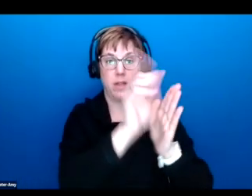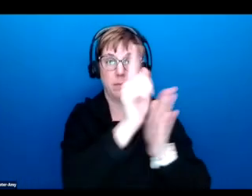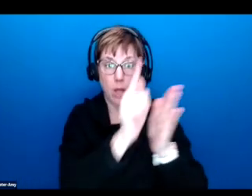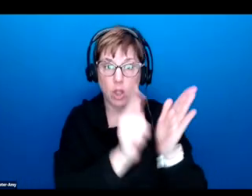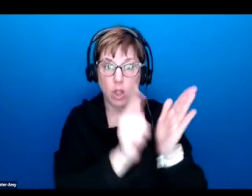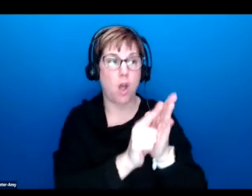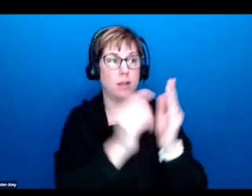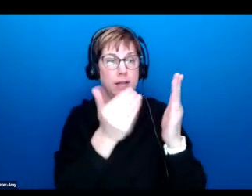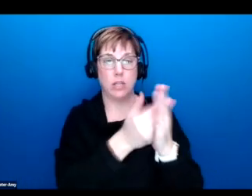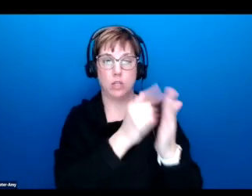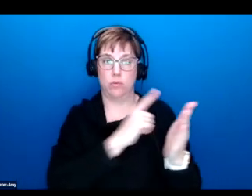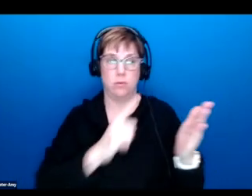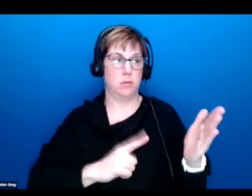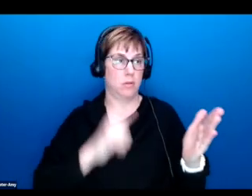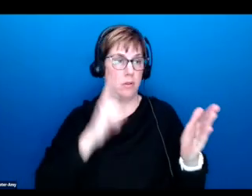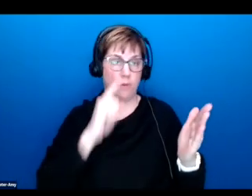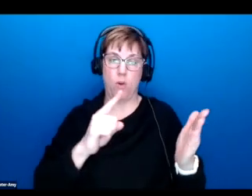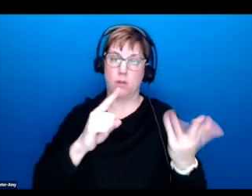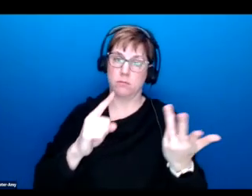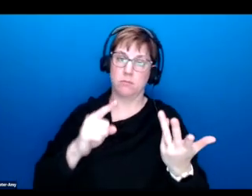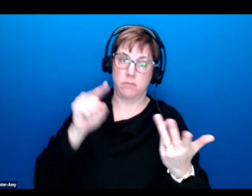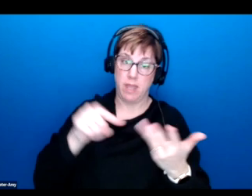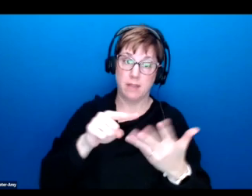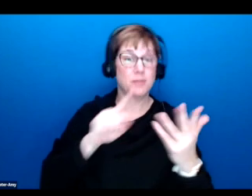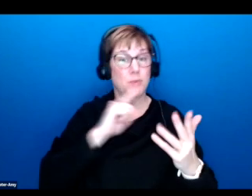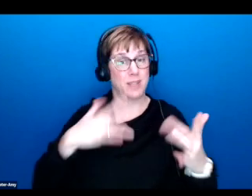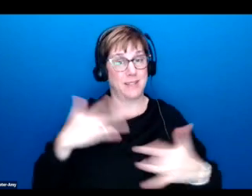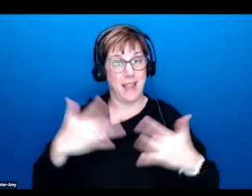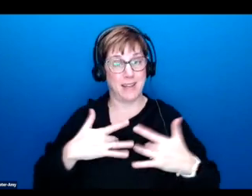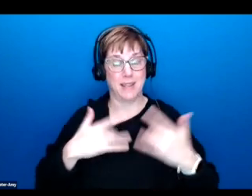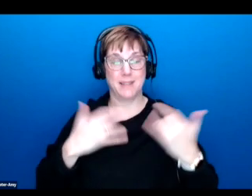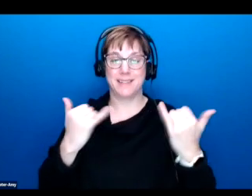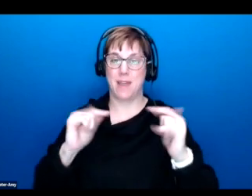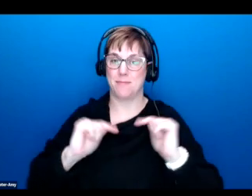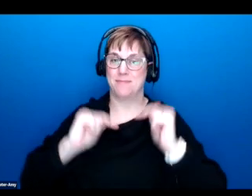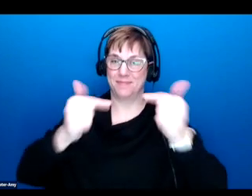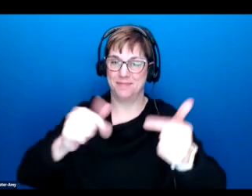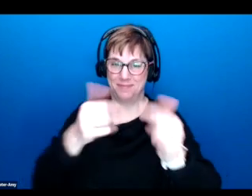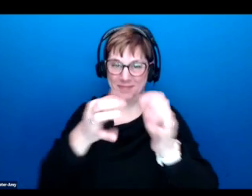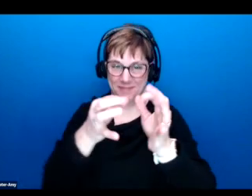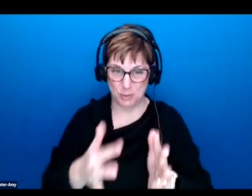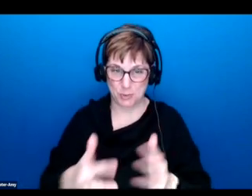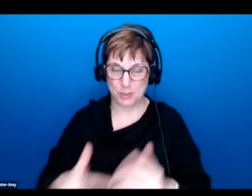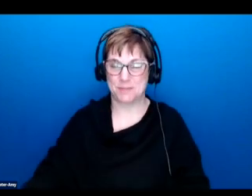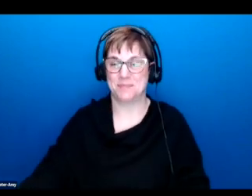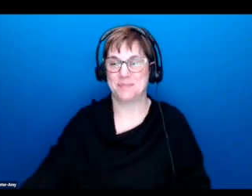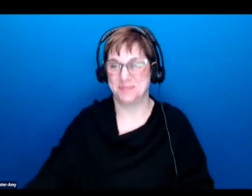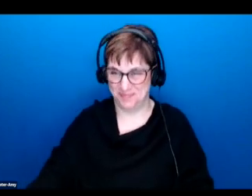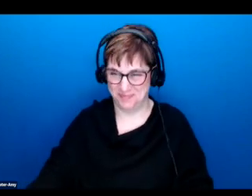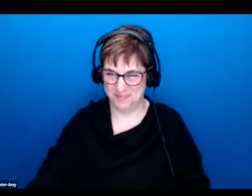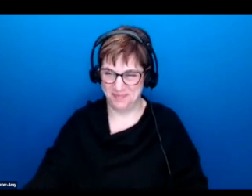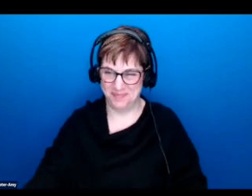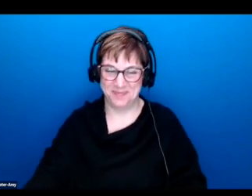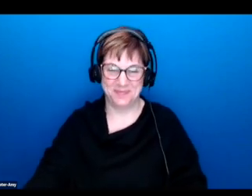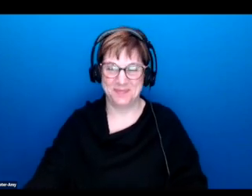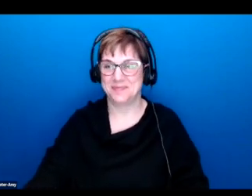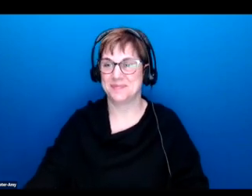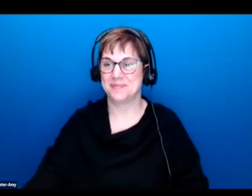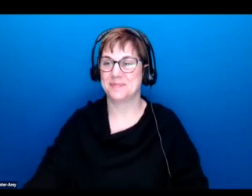So it's very exciting. Next slide, please. Here are some resources for you all to